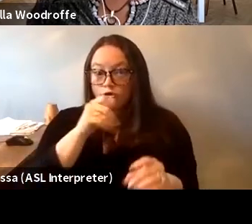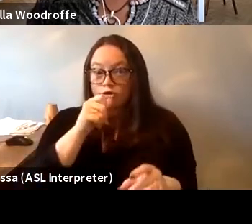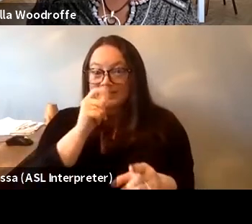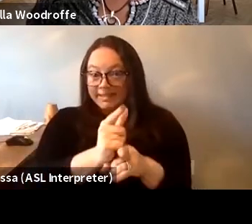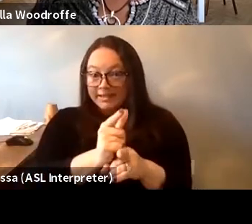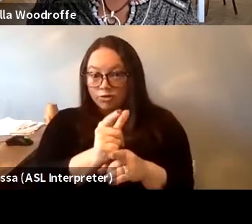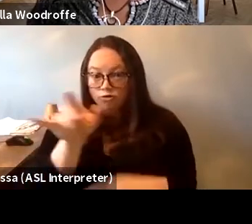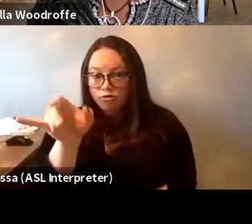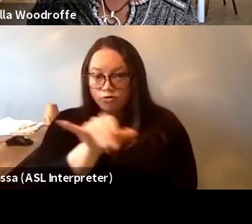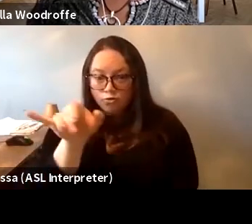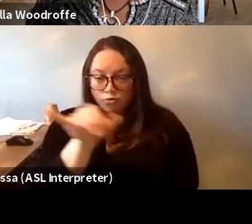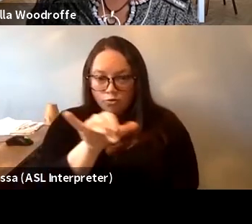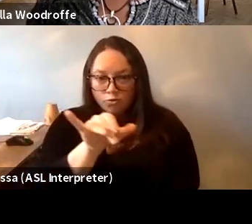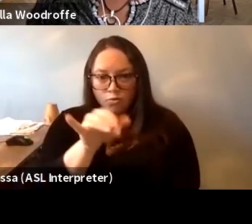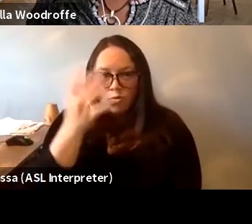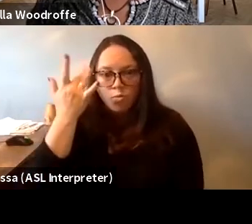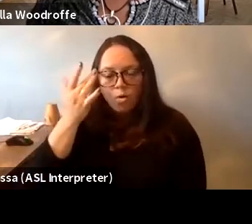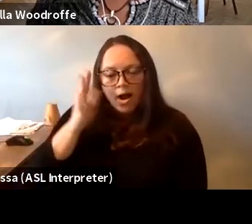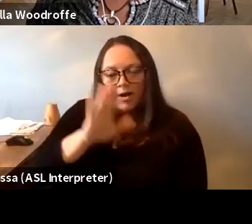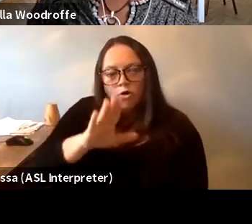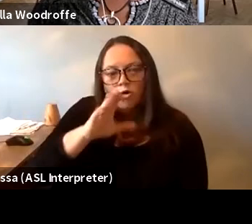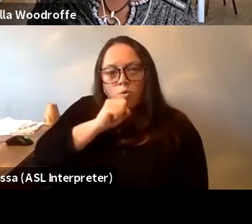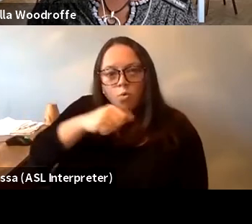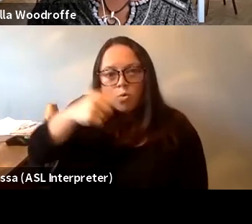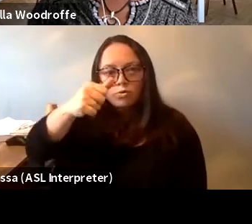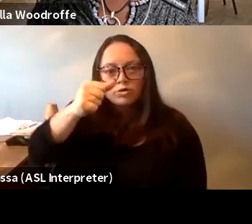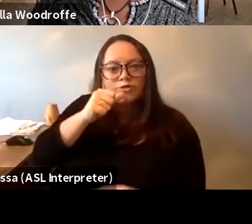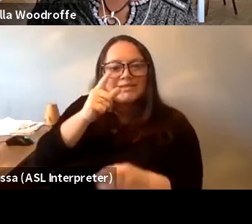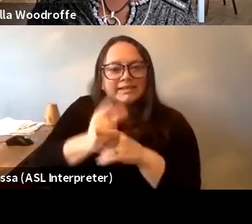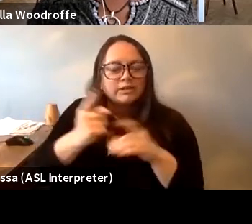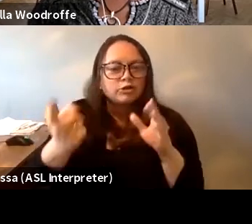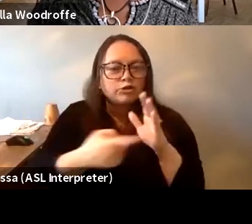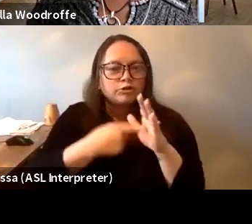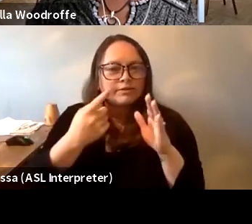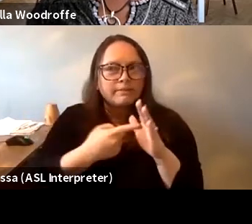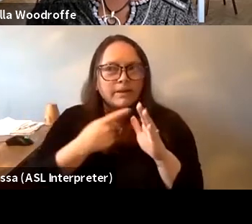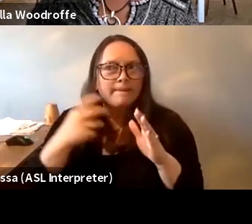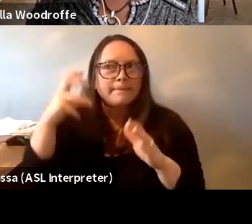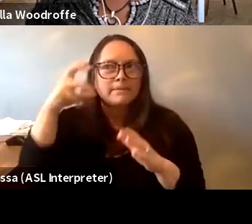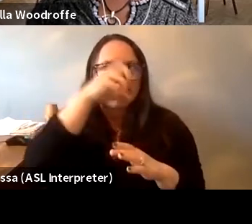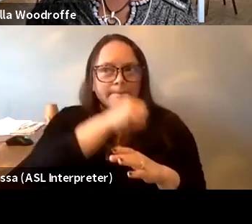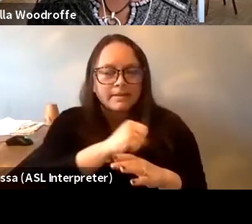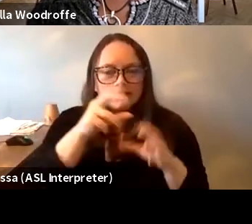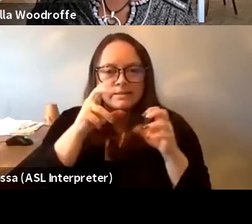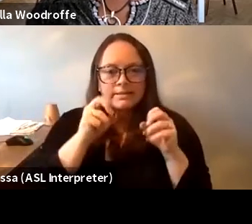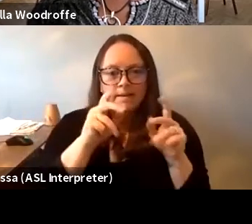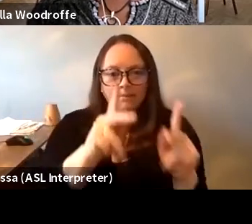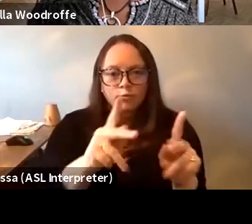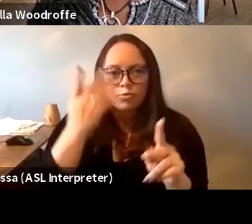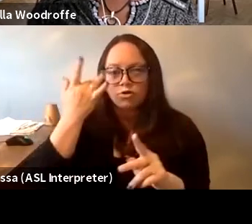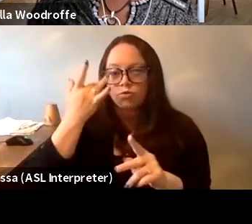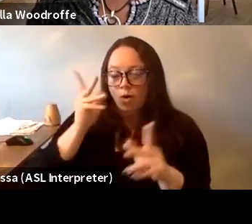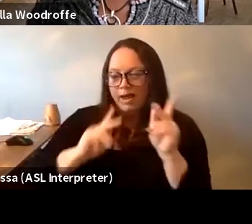older sister loses out on opportunities, because people are like, well, we don't want you to bring your sister. Right.